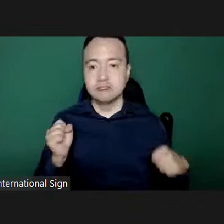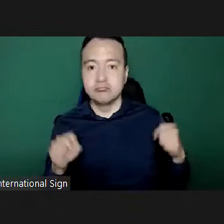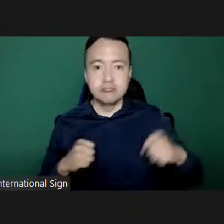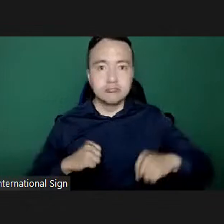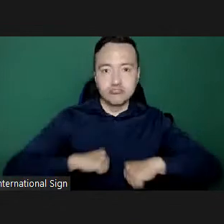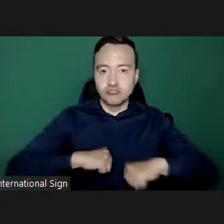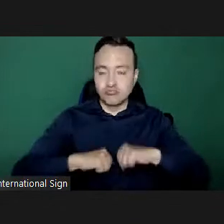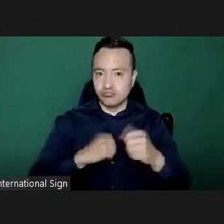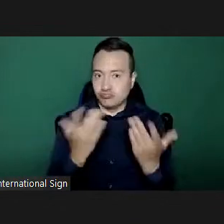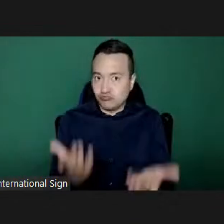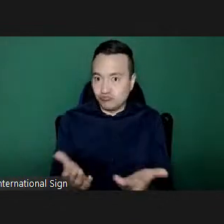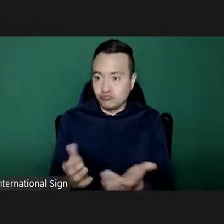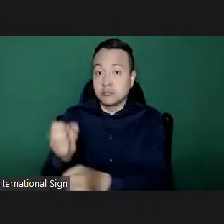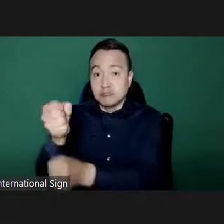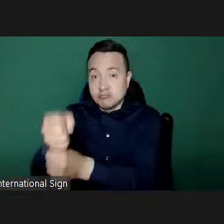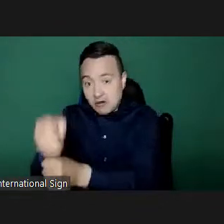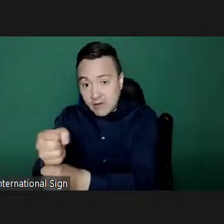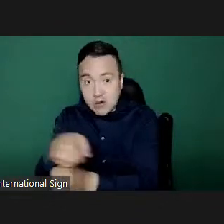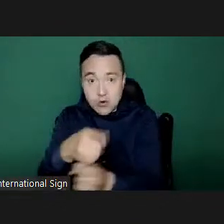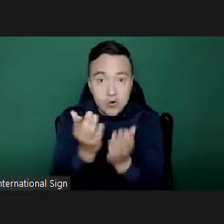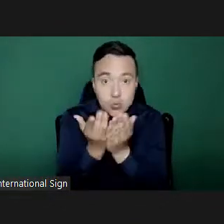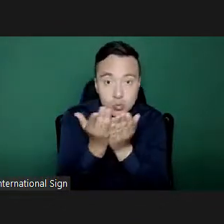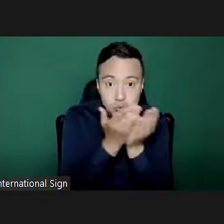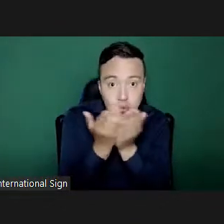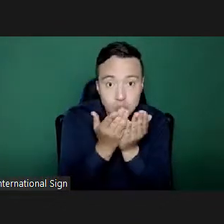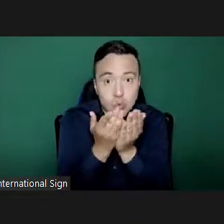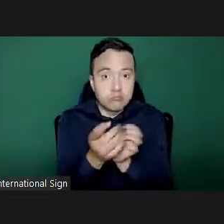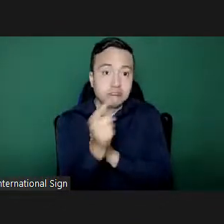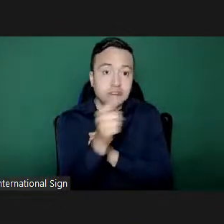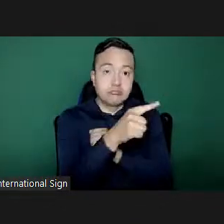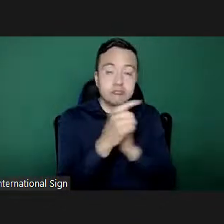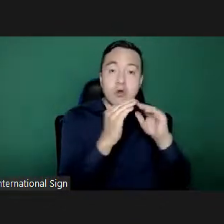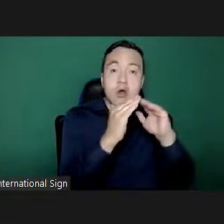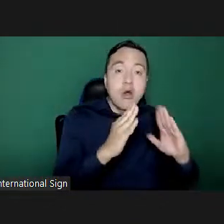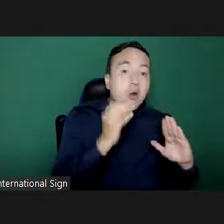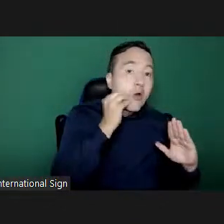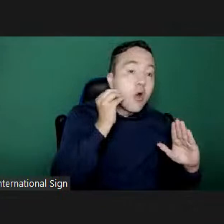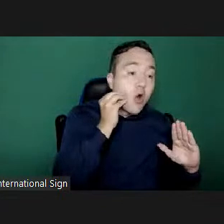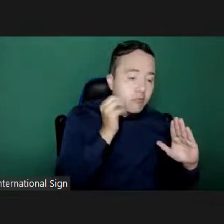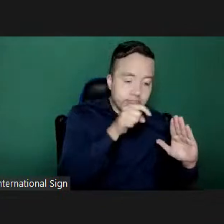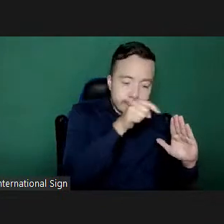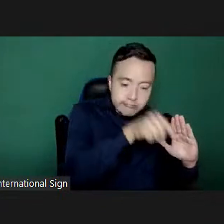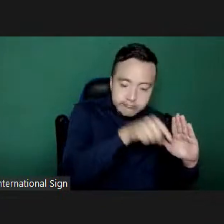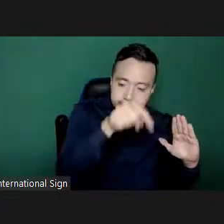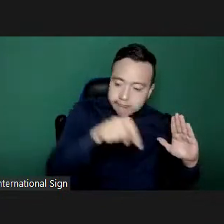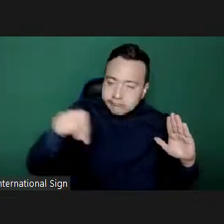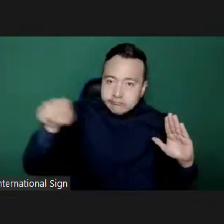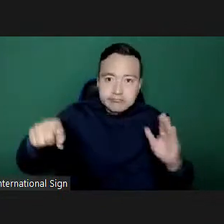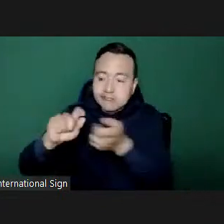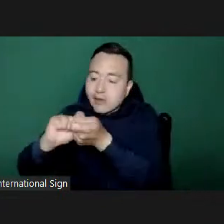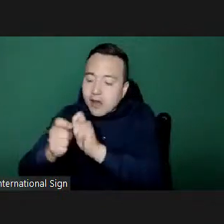part of the overall nudging for healthier behavior, which of course builds the resilience against the NCD